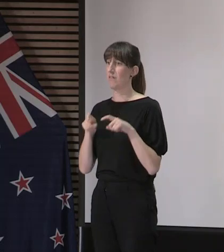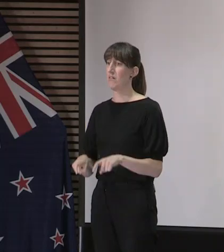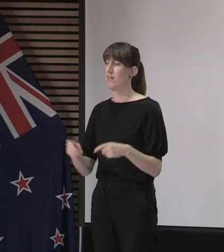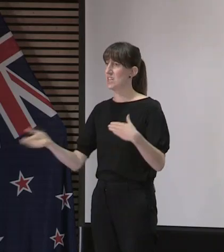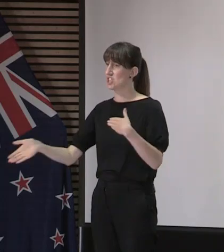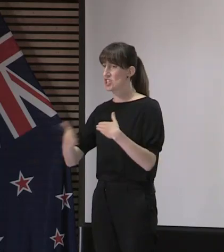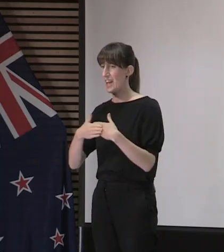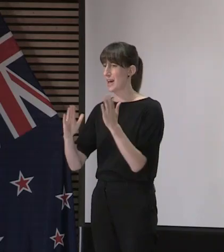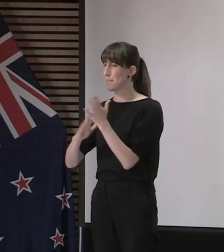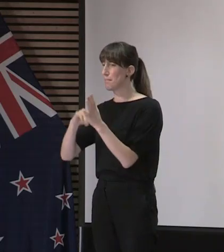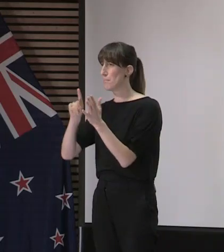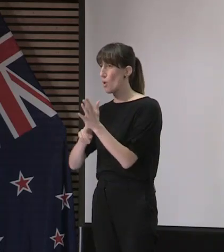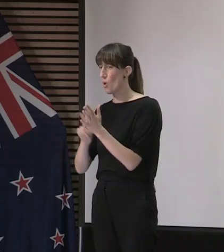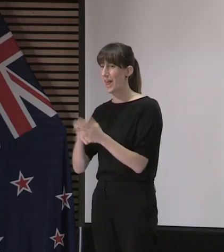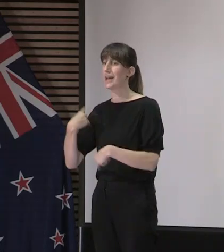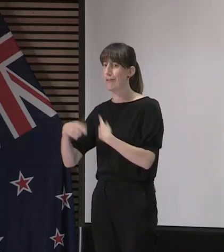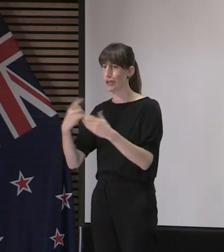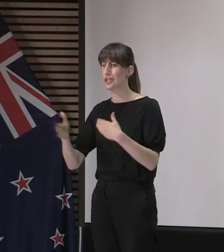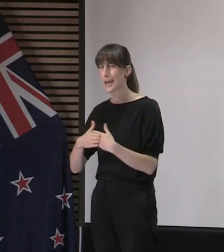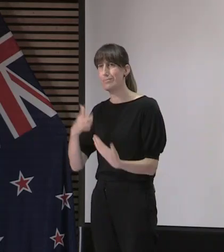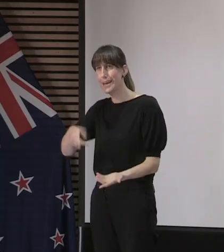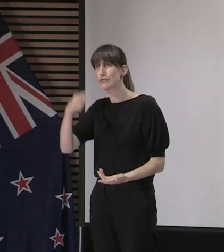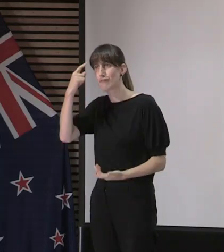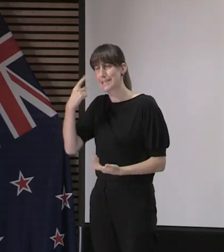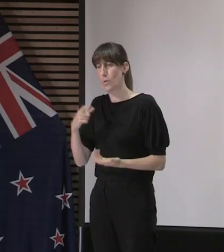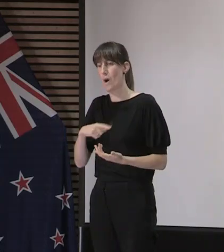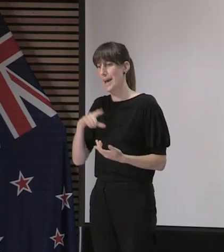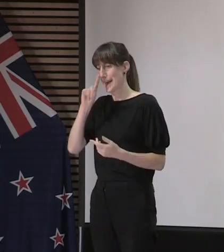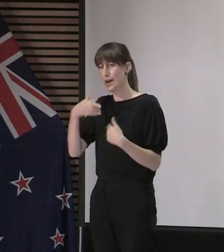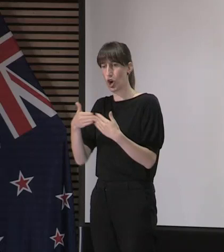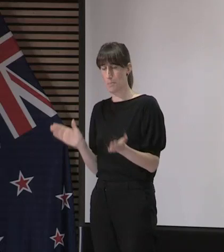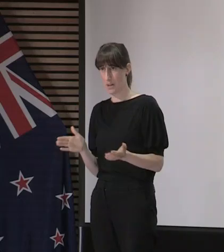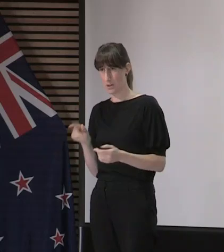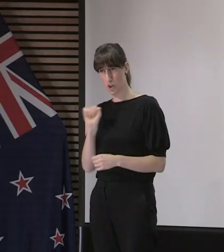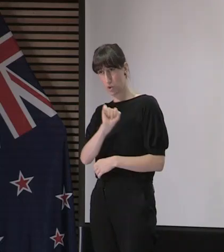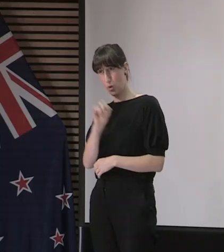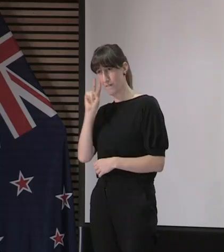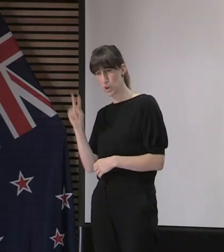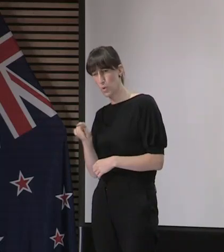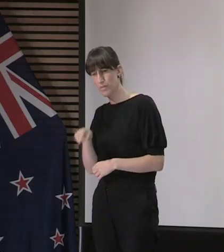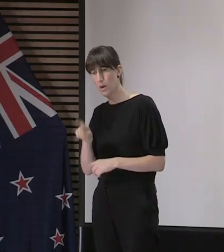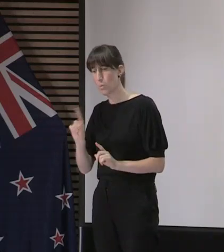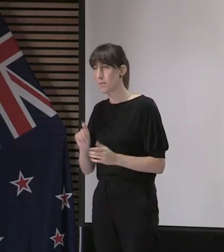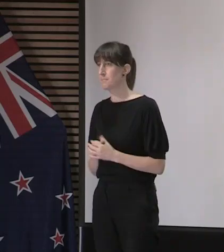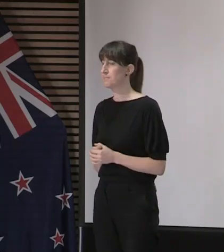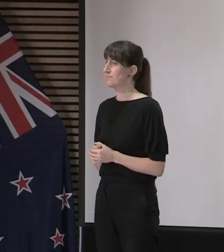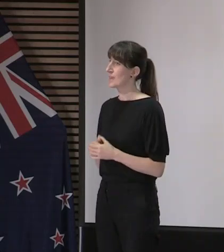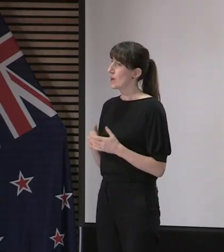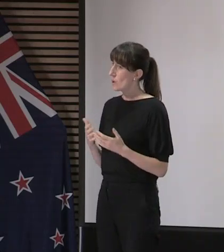this thing and feels it's madness that malls like hers remain closed at Level 3. What would be your response to